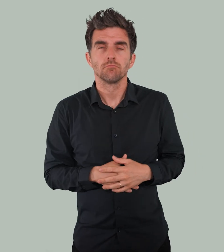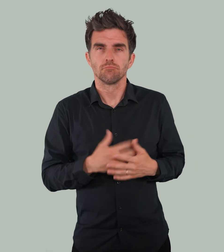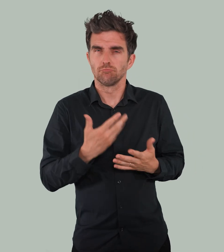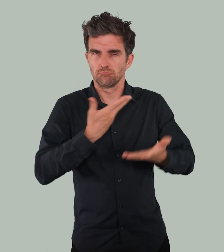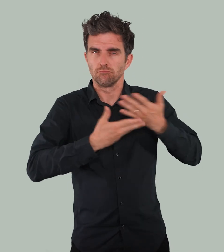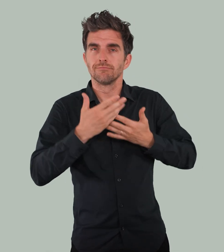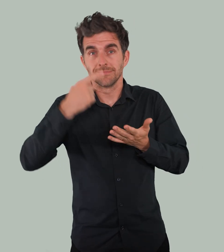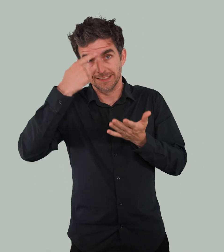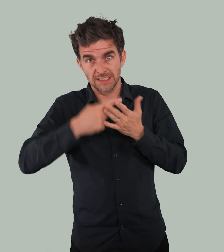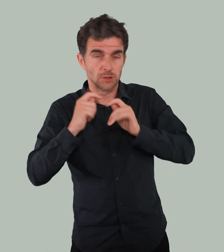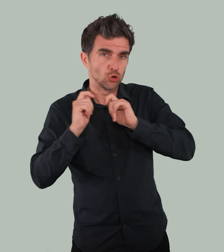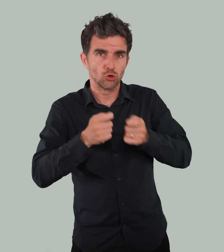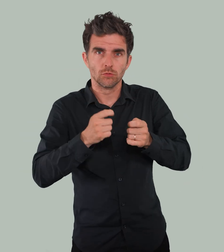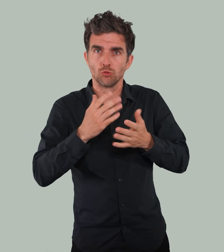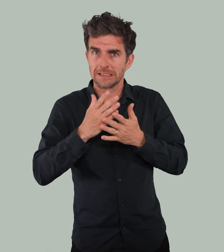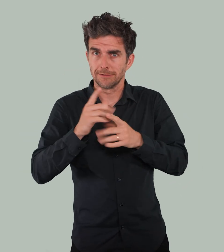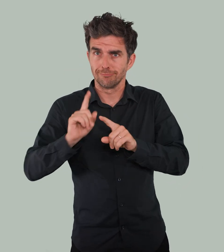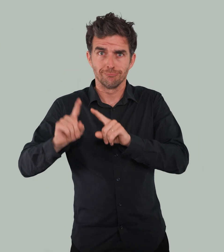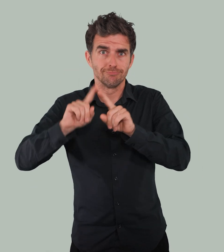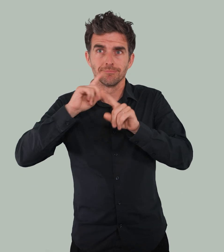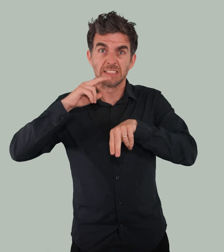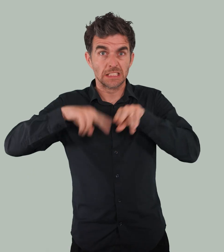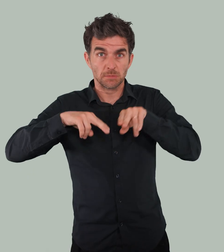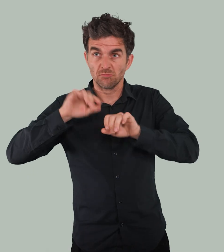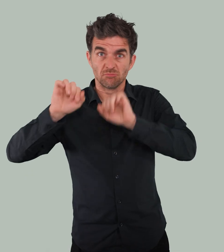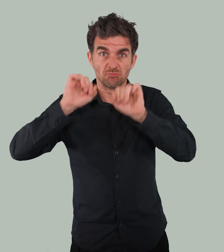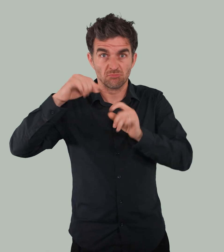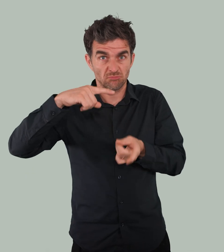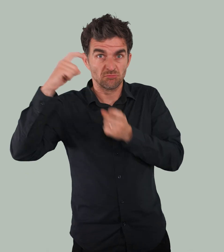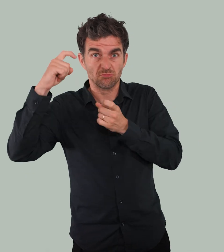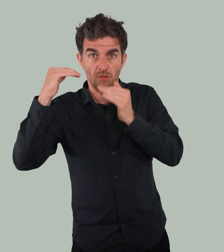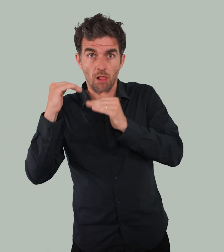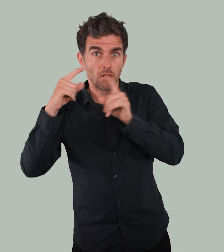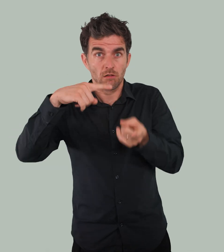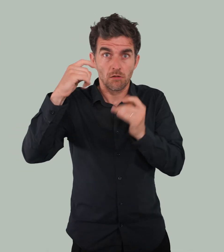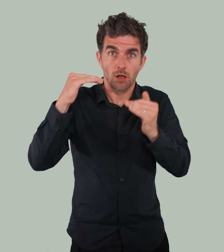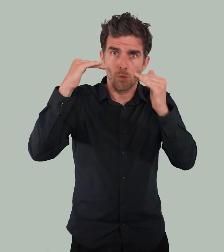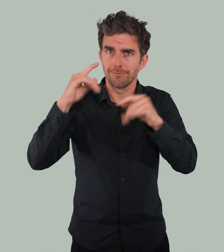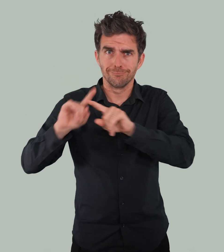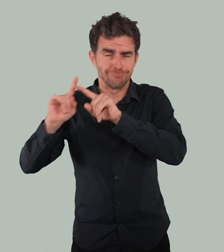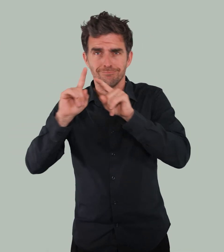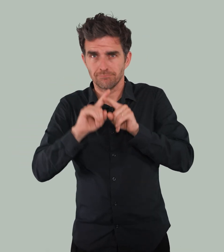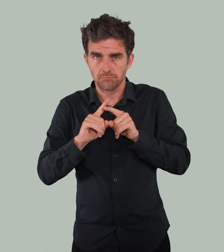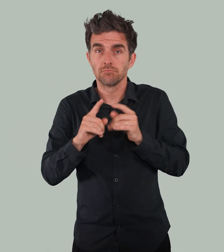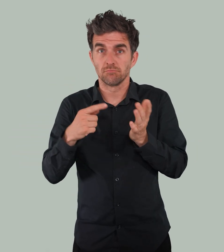They describe decisions as being interpreted differently across assessments,